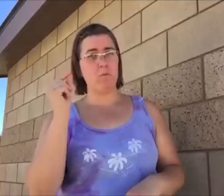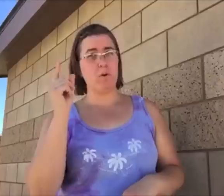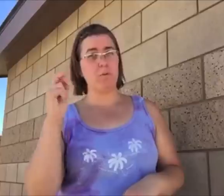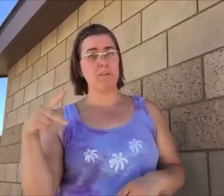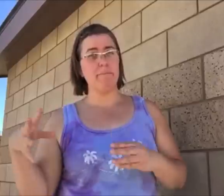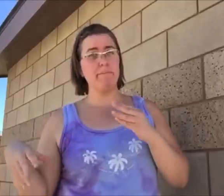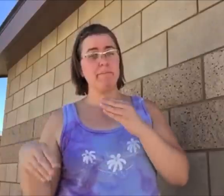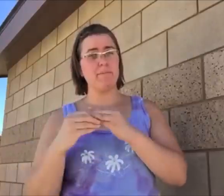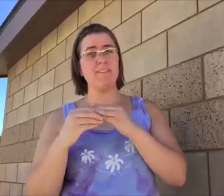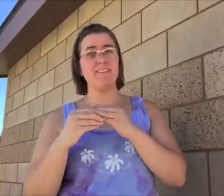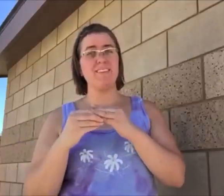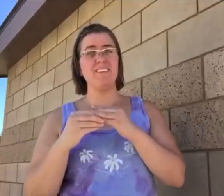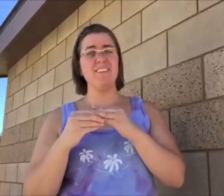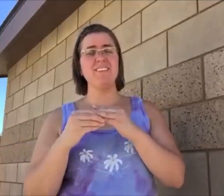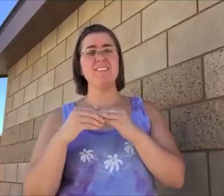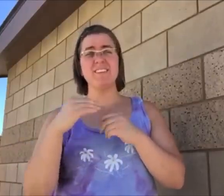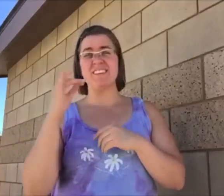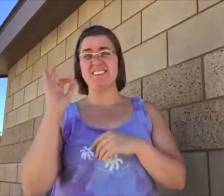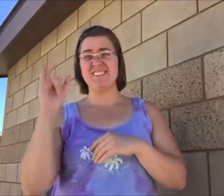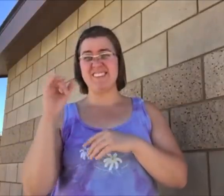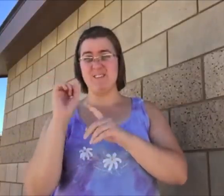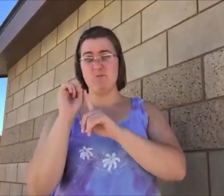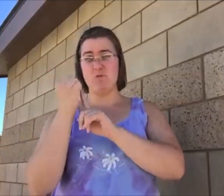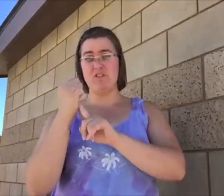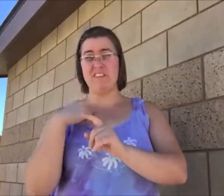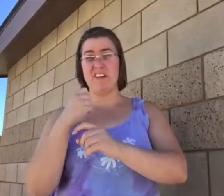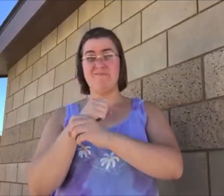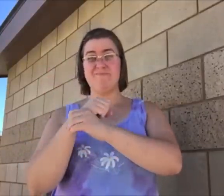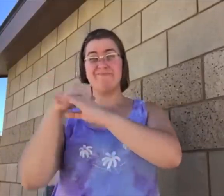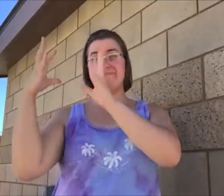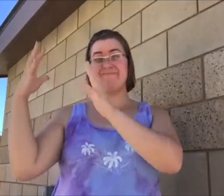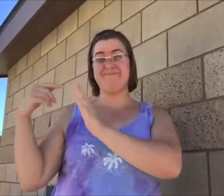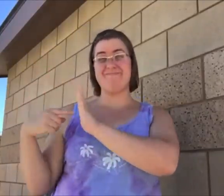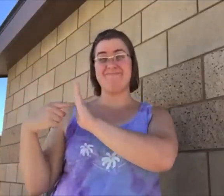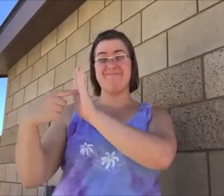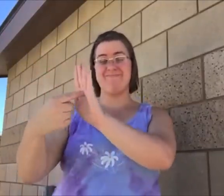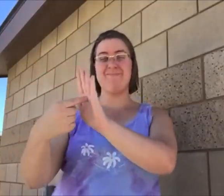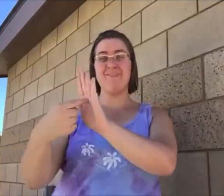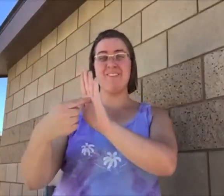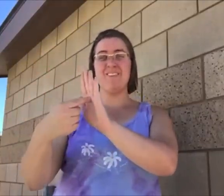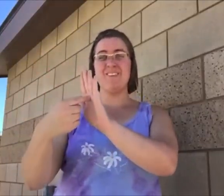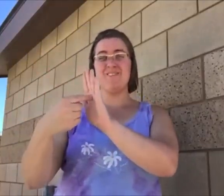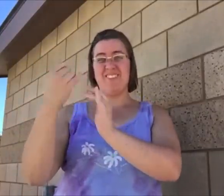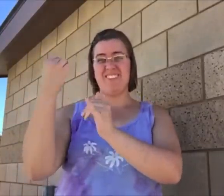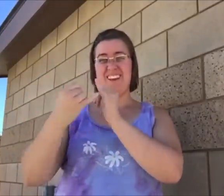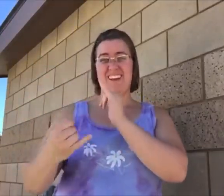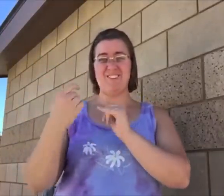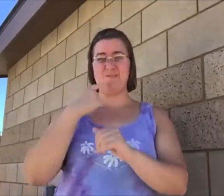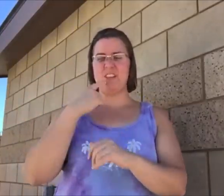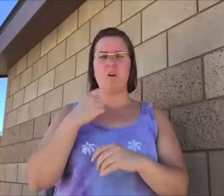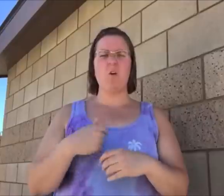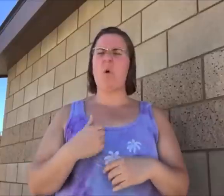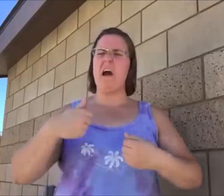one more tip I should add to the list: Remember in that last video clip where I acted as the disgruntled interpreter who,